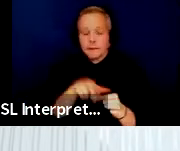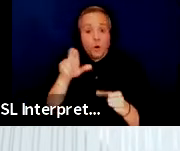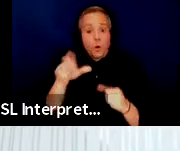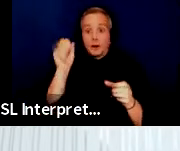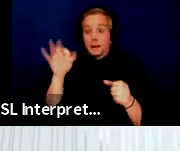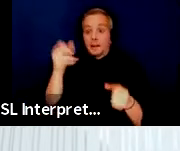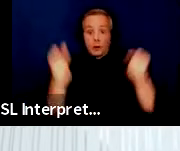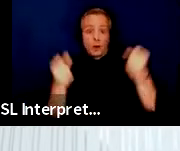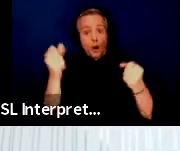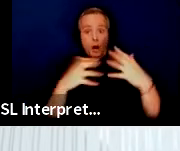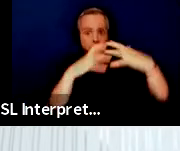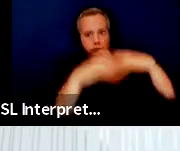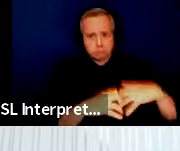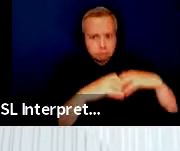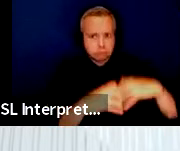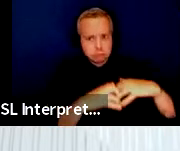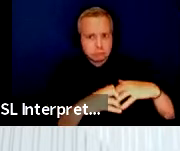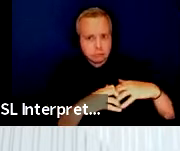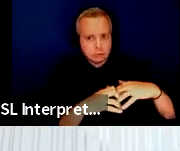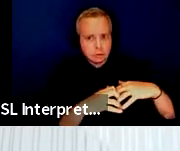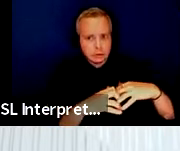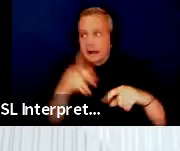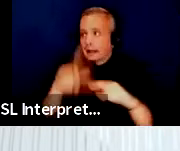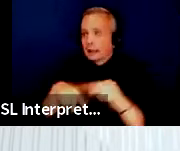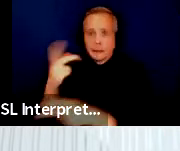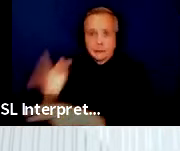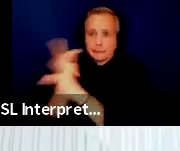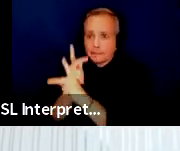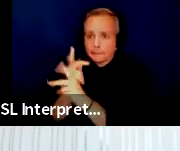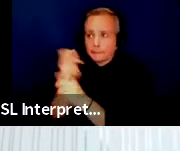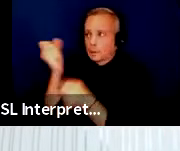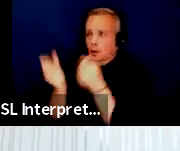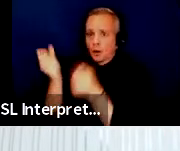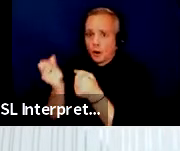BEING ABLE TO GET A LOANER CAR BECAUSE THEY CAN'T BE ADAPTED.